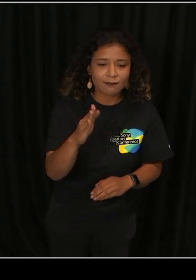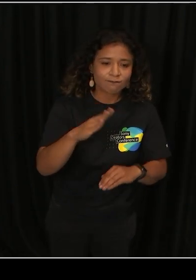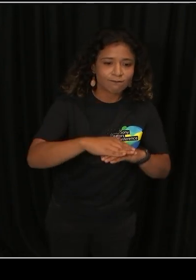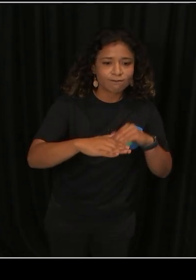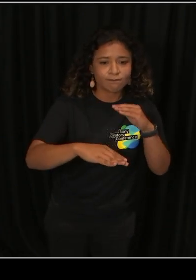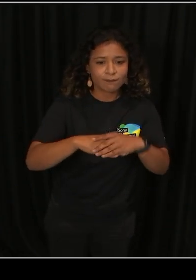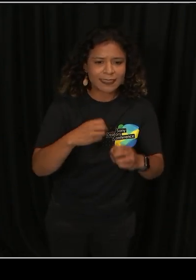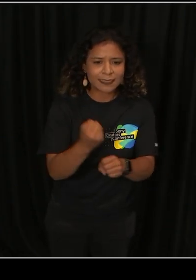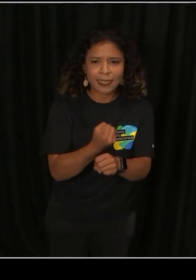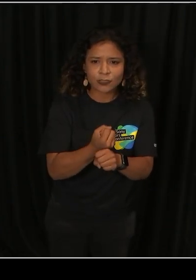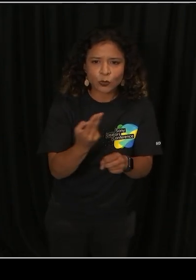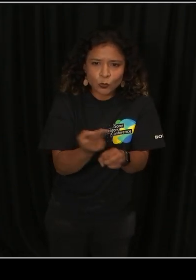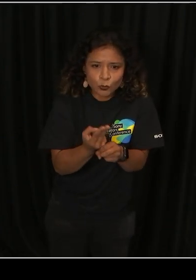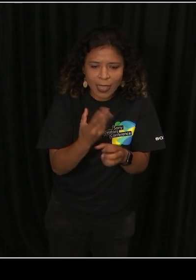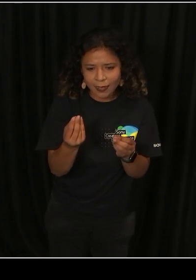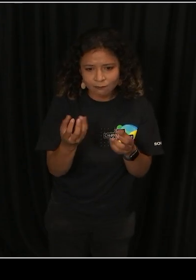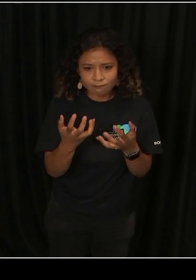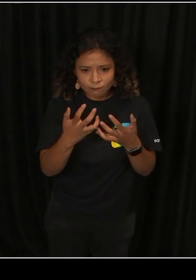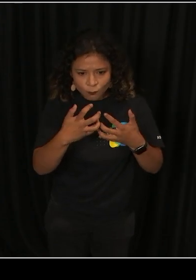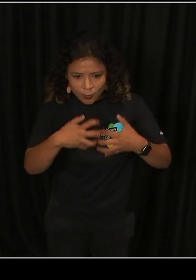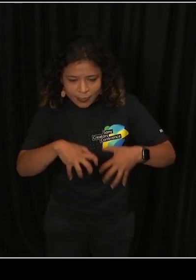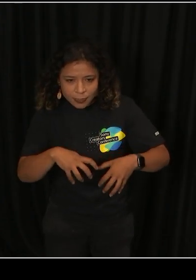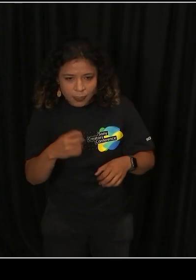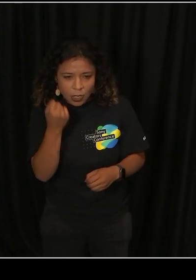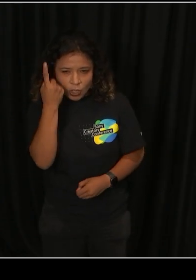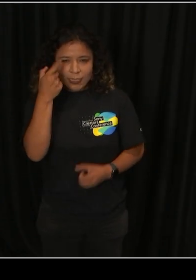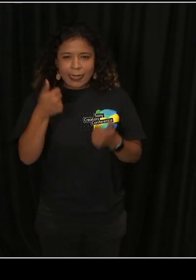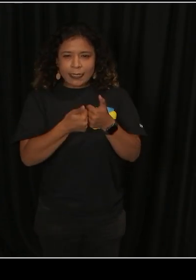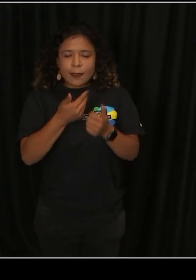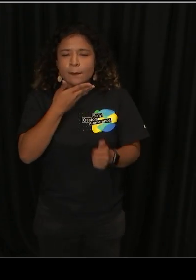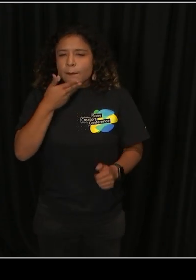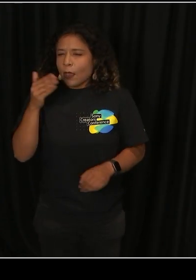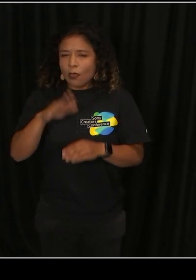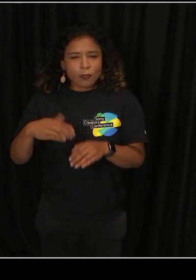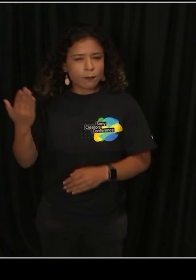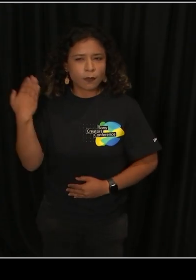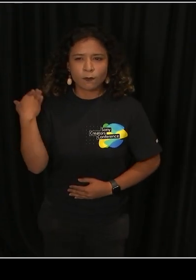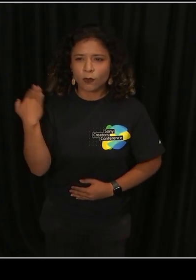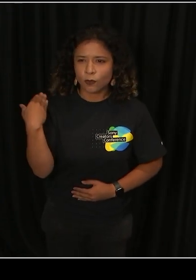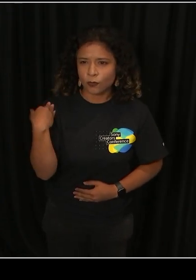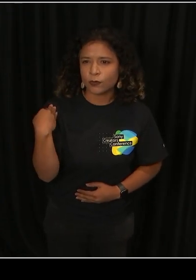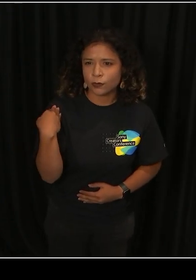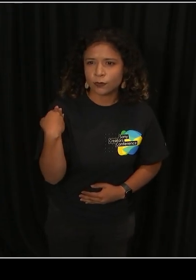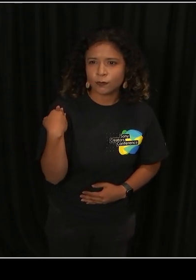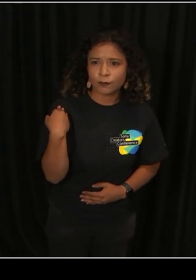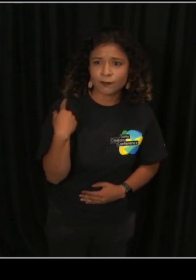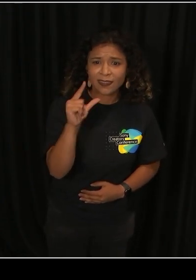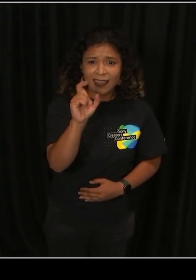and breakdown and analyze the game like never before. How about knowing the vertical of LeBron James' latest dunk?